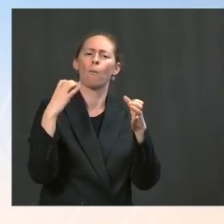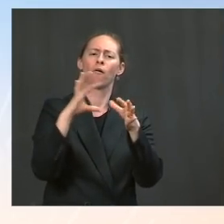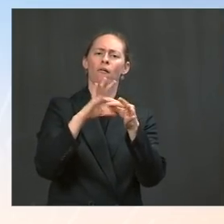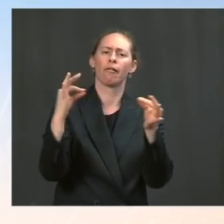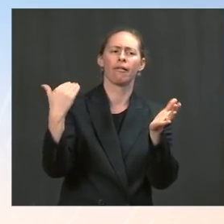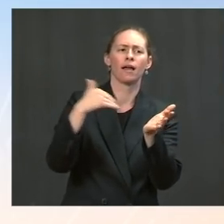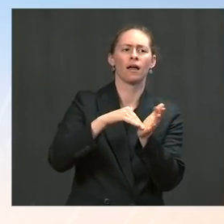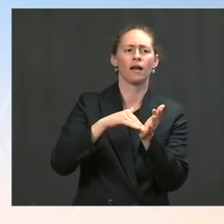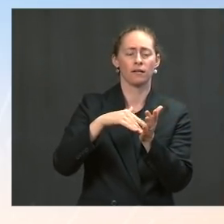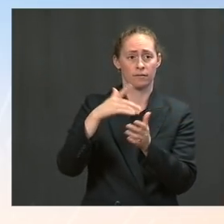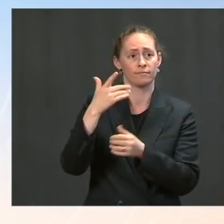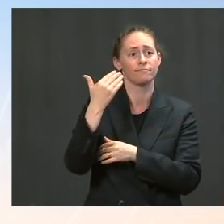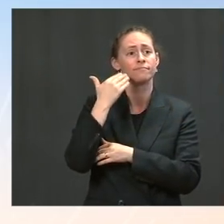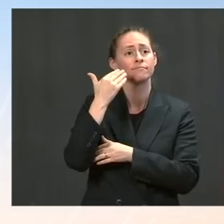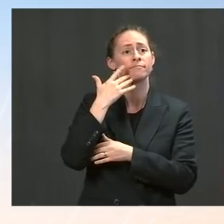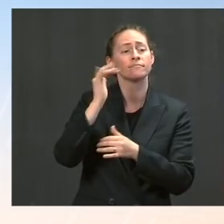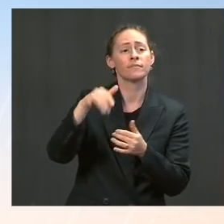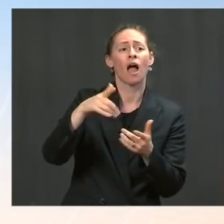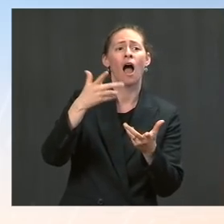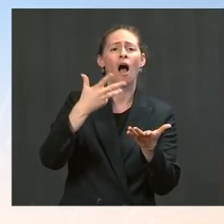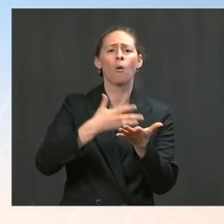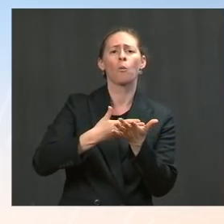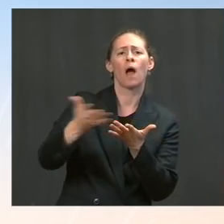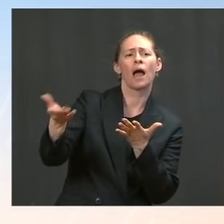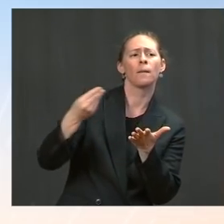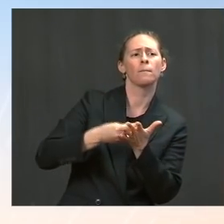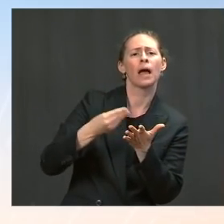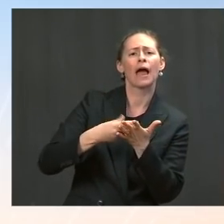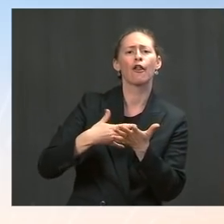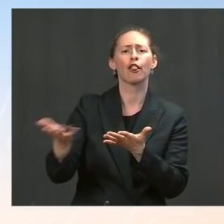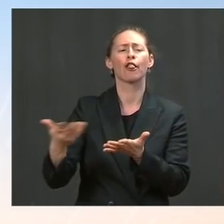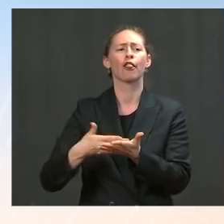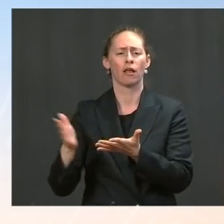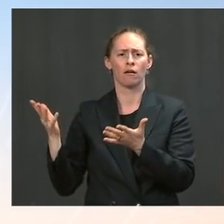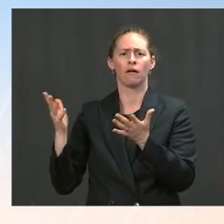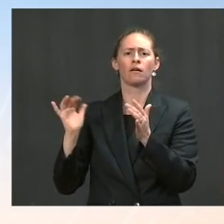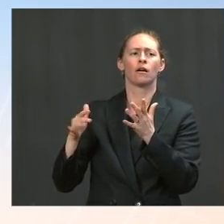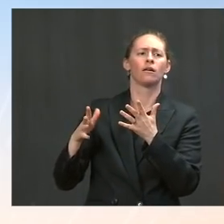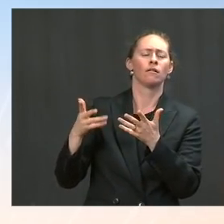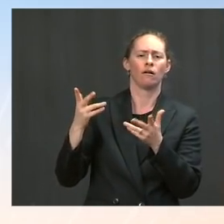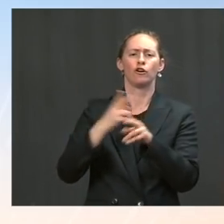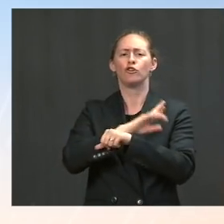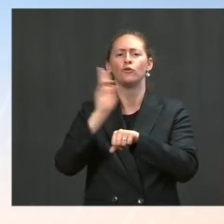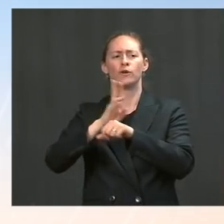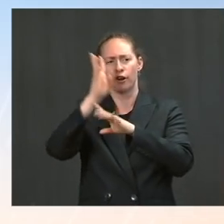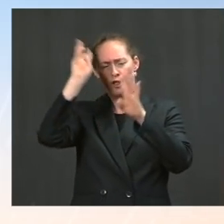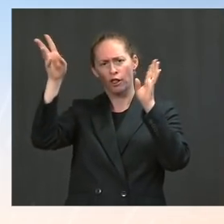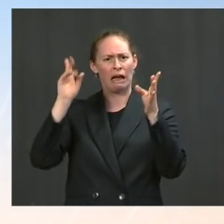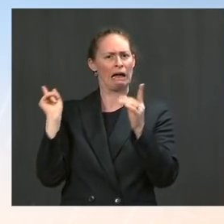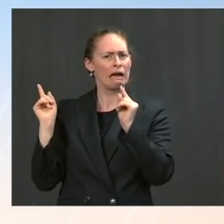The President is "Sheriff Joe" in his heart and forever. So that's something we watch, but I would --